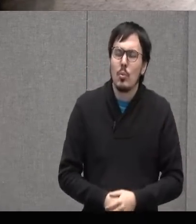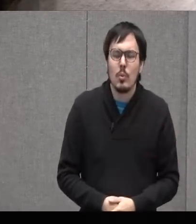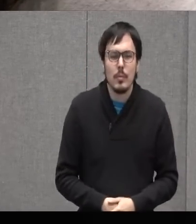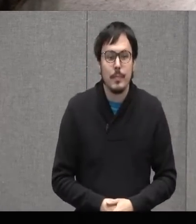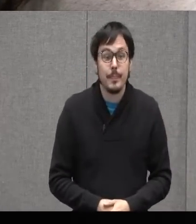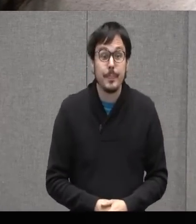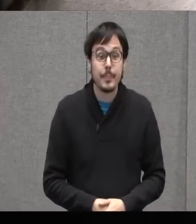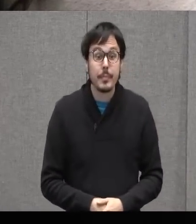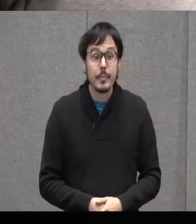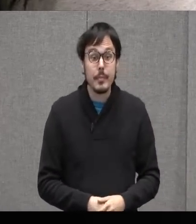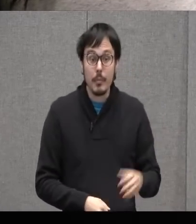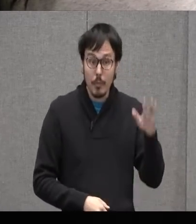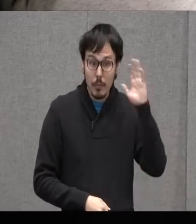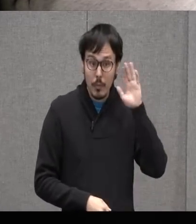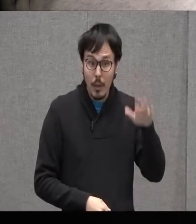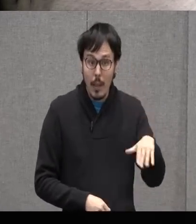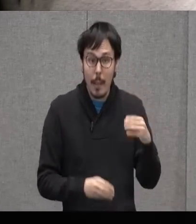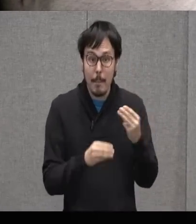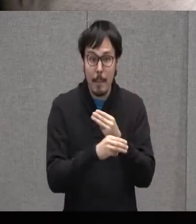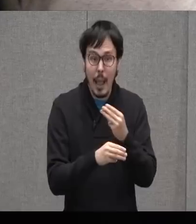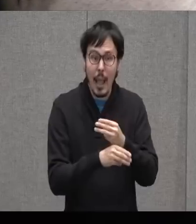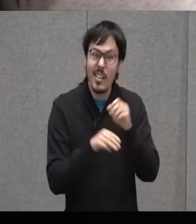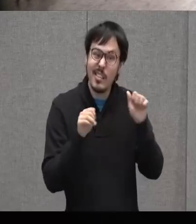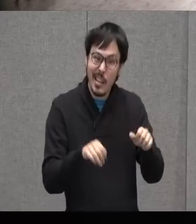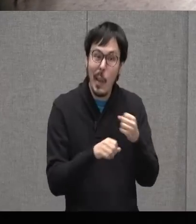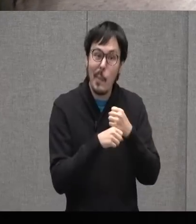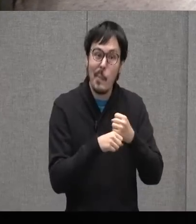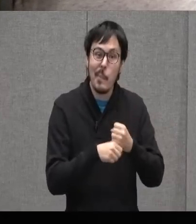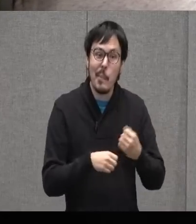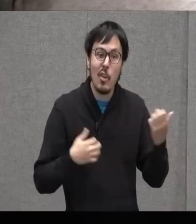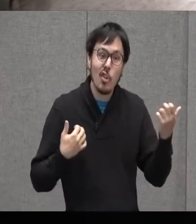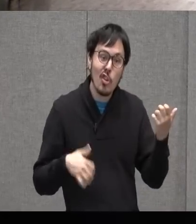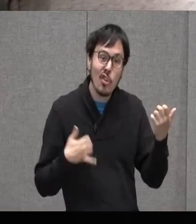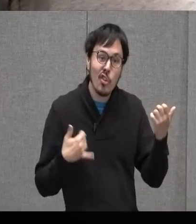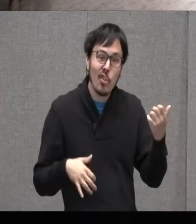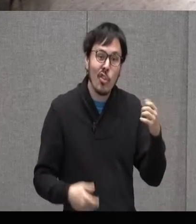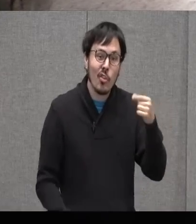Because of math, you're able to make guitars you have today.